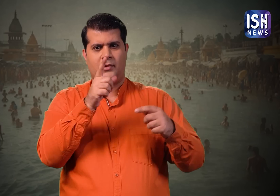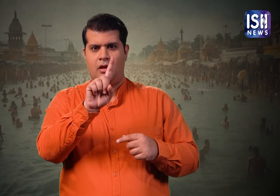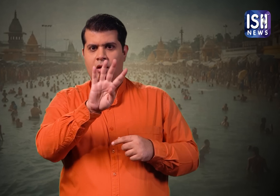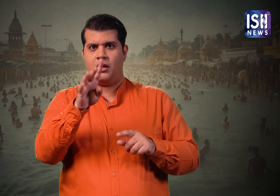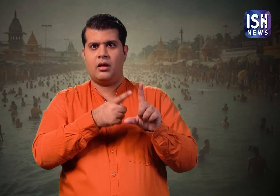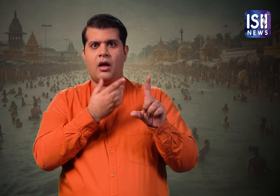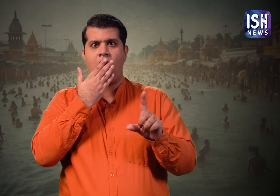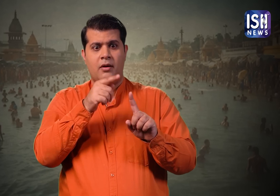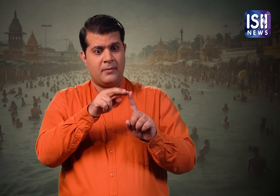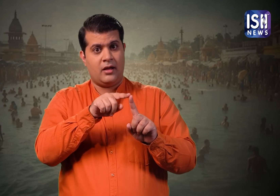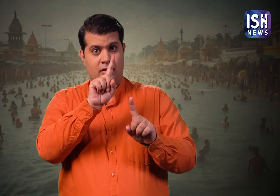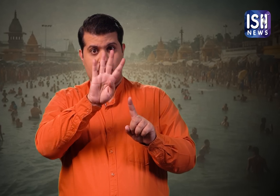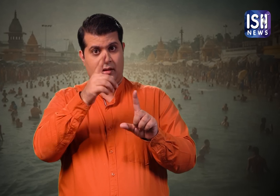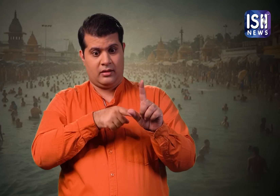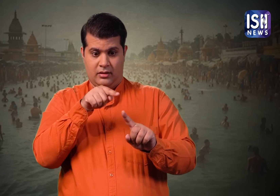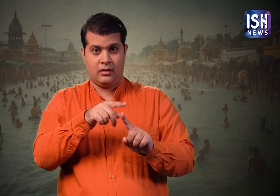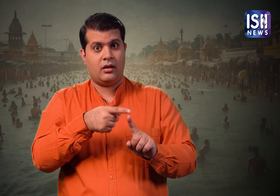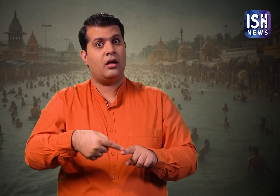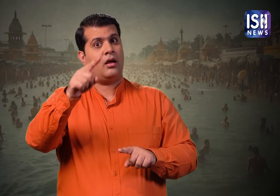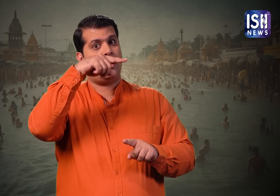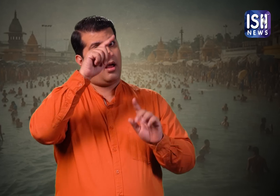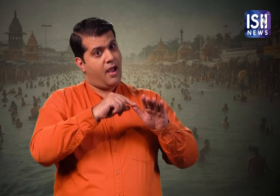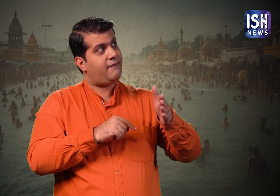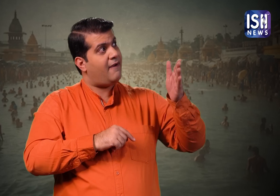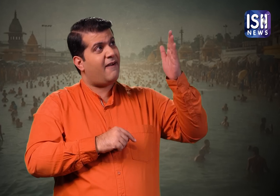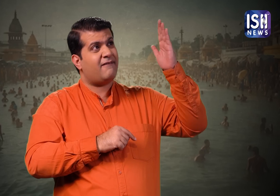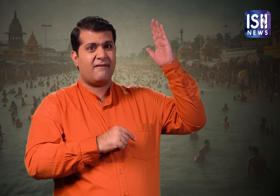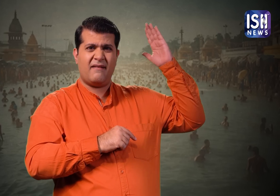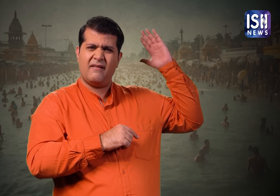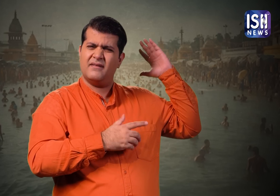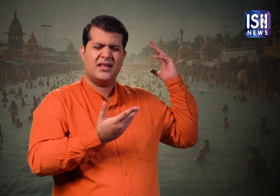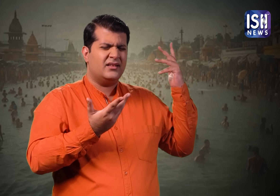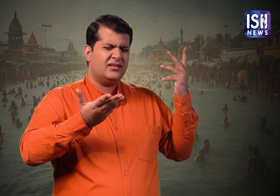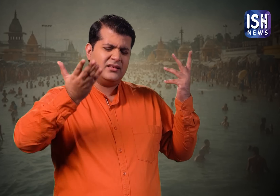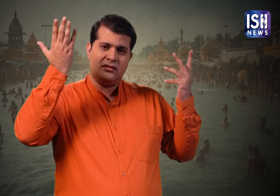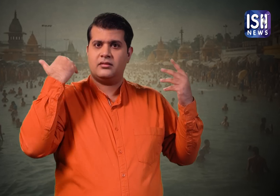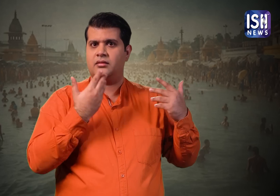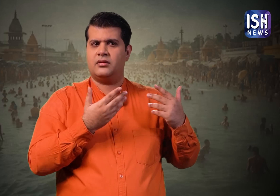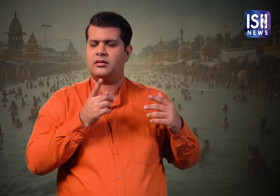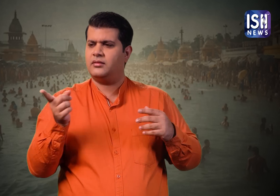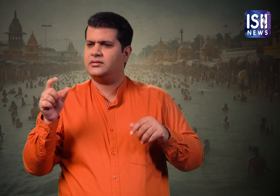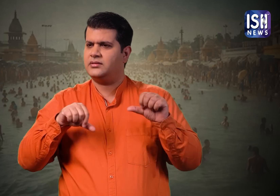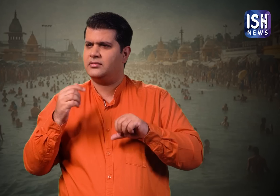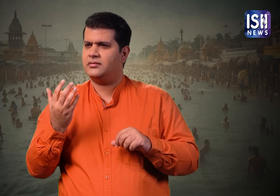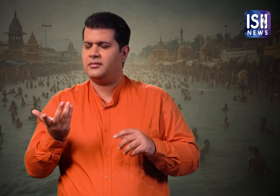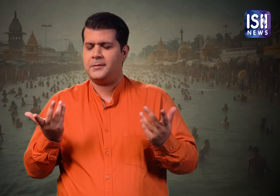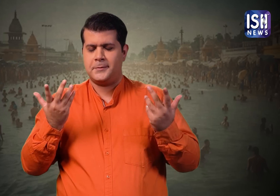This theory of 144 years has been passed down through generations for many years!